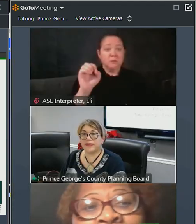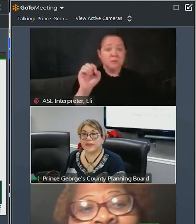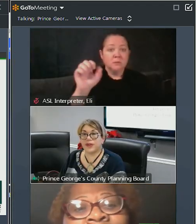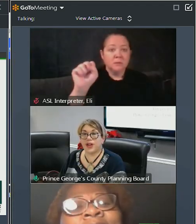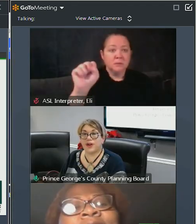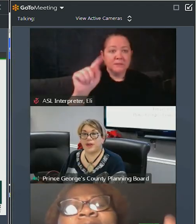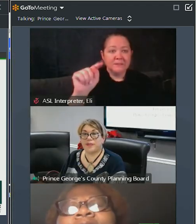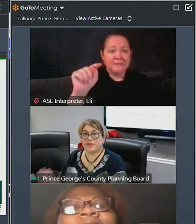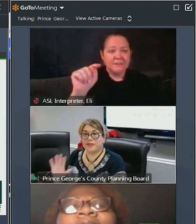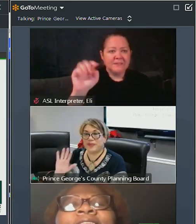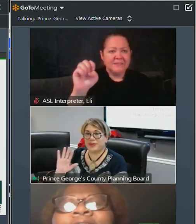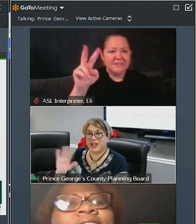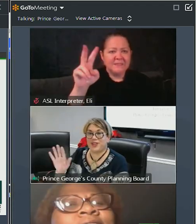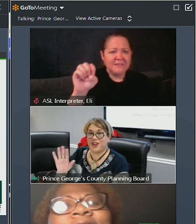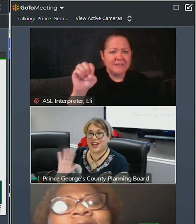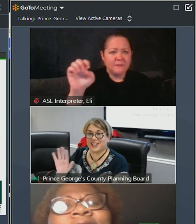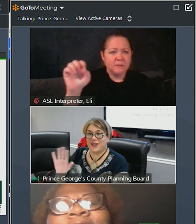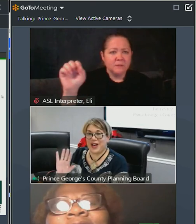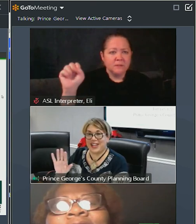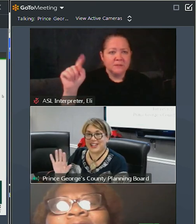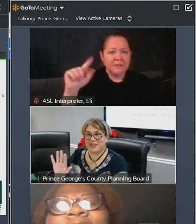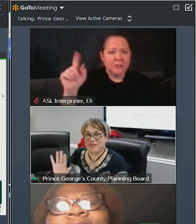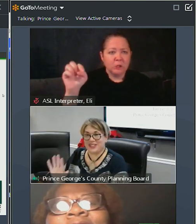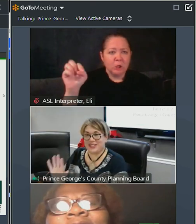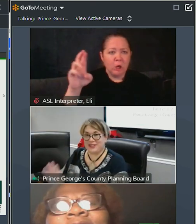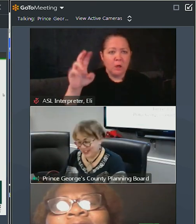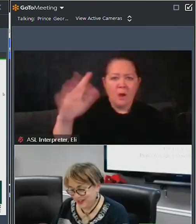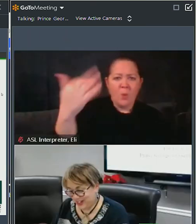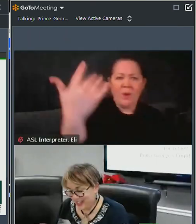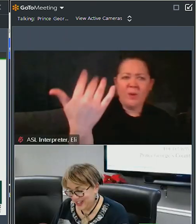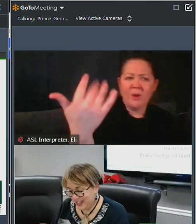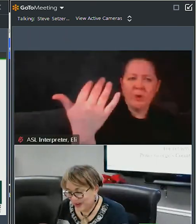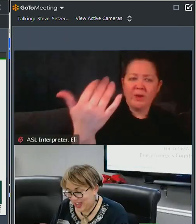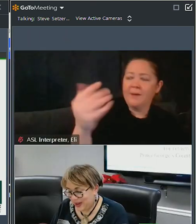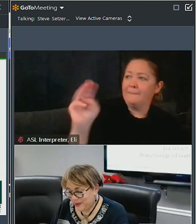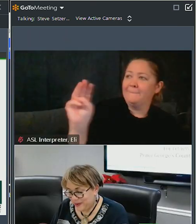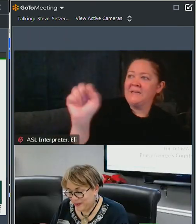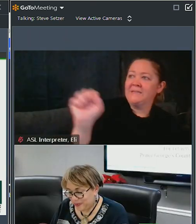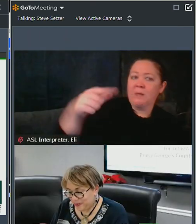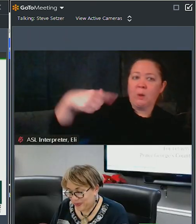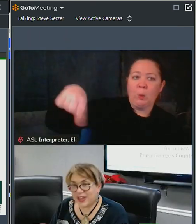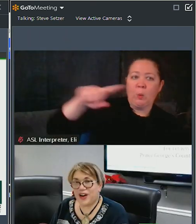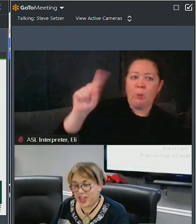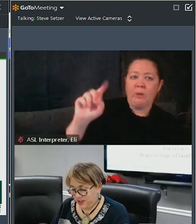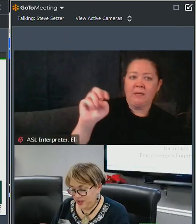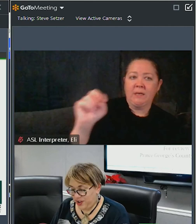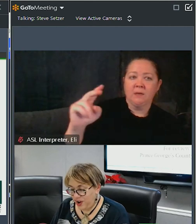Okay. Hold on, Ms. Queen. You're talking. So I didn't get to you Ms. Queen, so, okay. Yeah, if I am all pass,